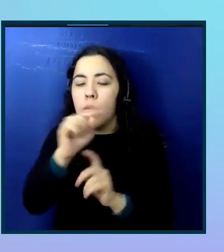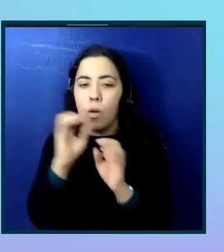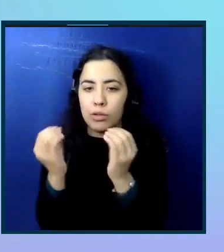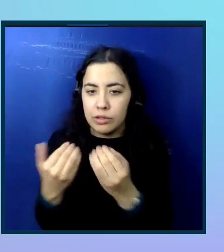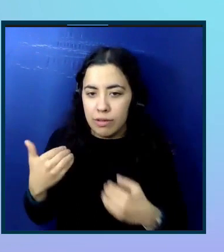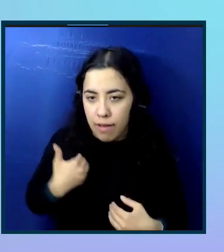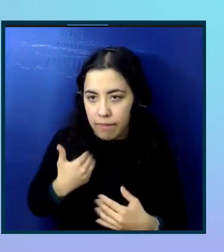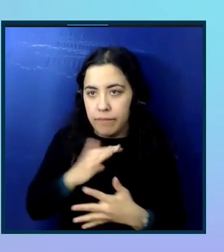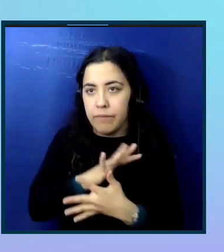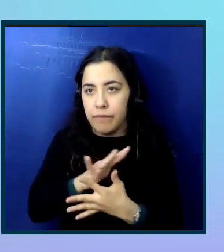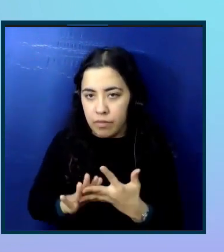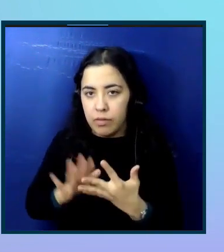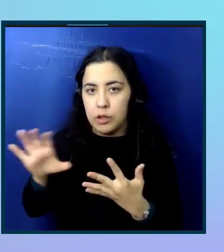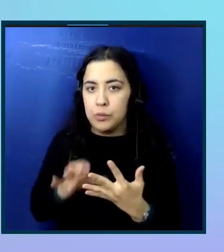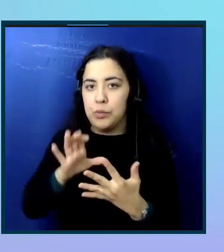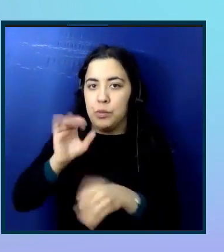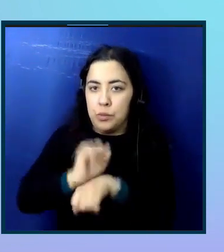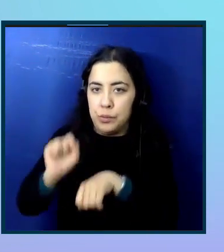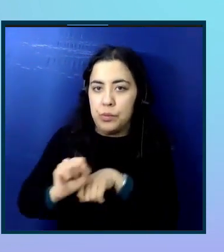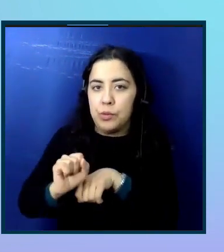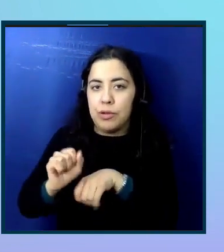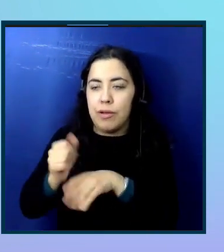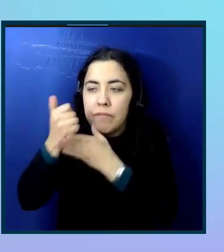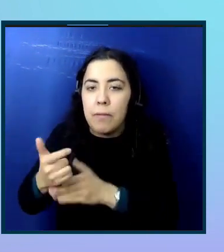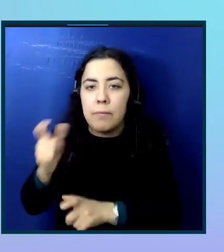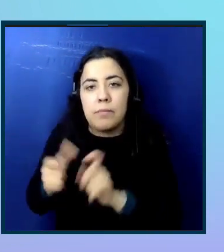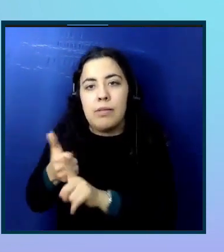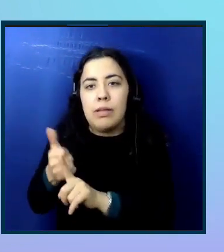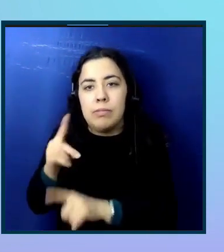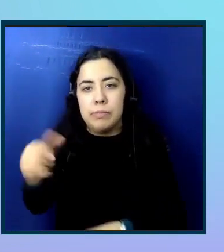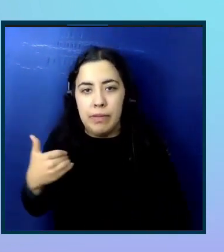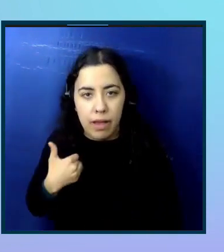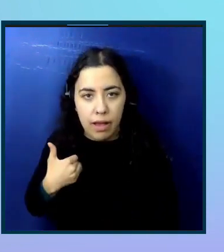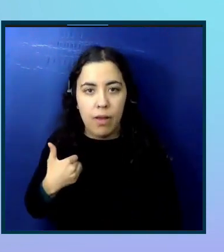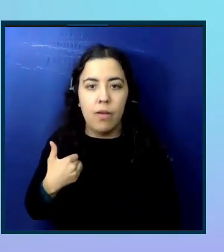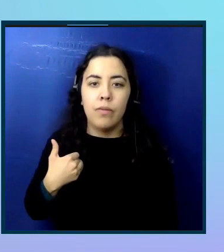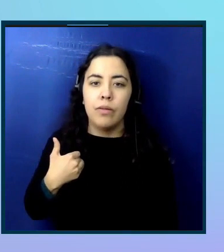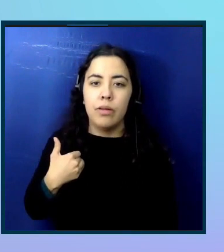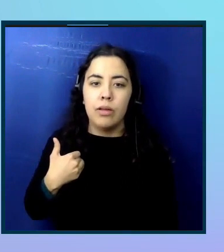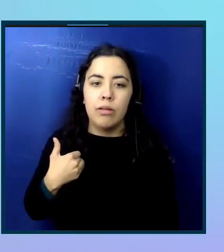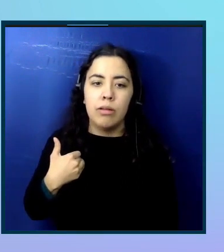there's only a handful of workers here that do the work of helping people with disabilities and provide services to them, or have been.